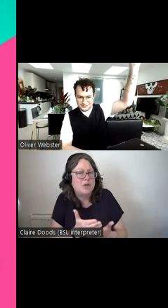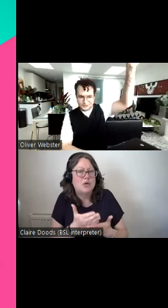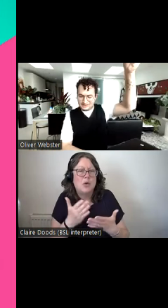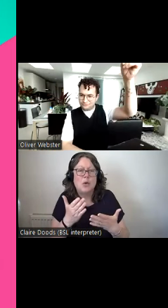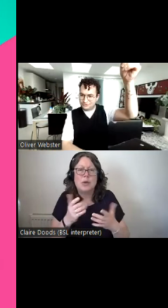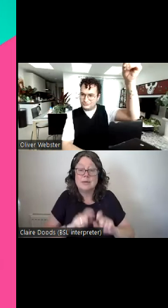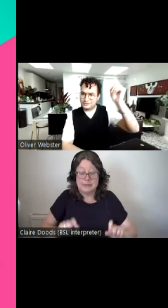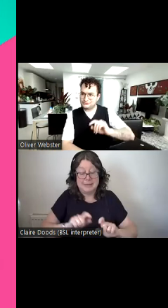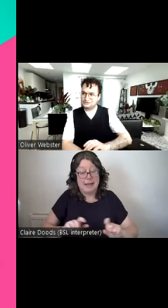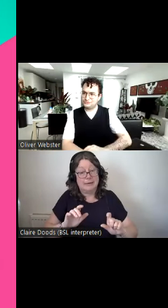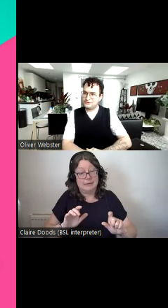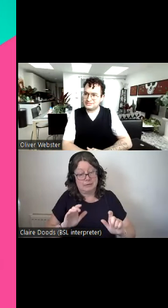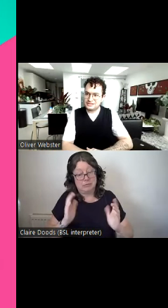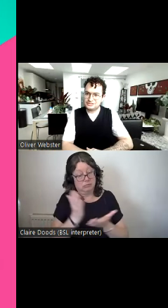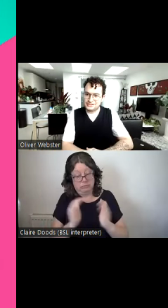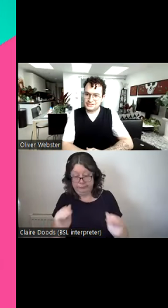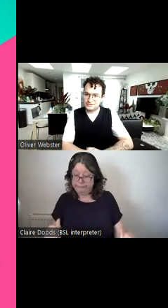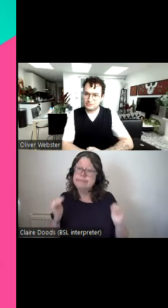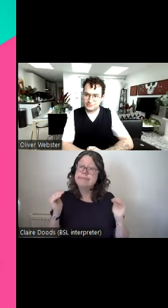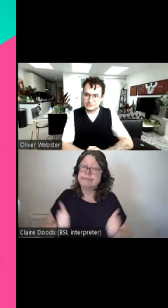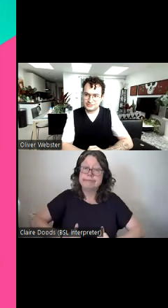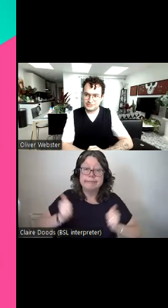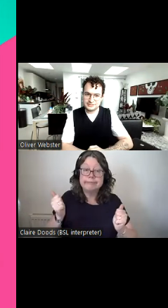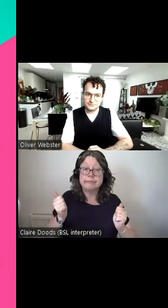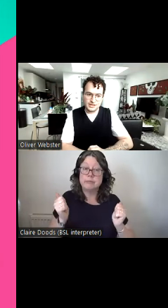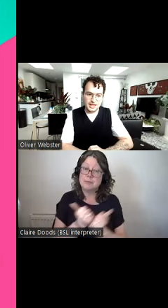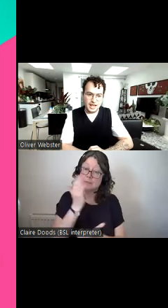Use that free resource from the StageText website.